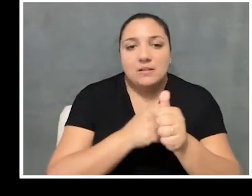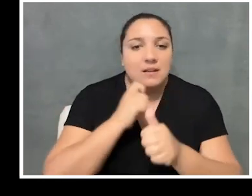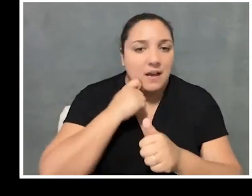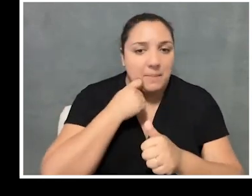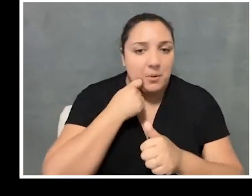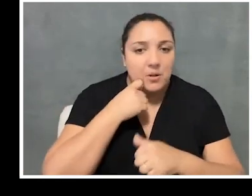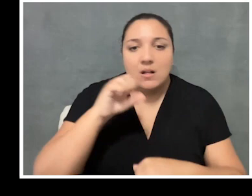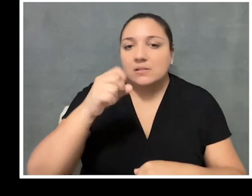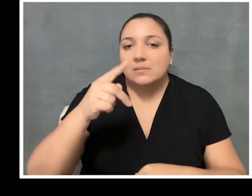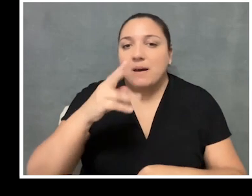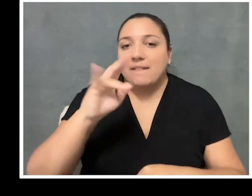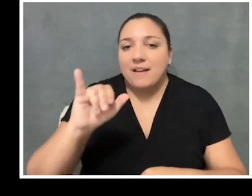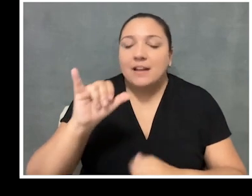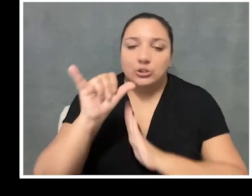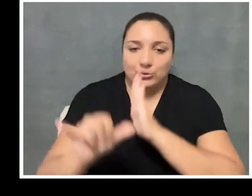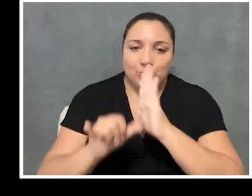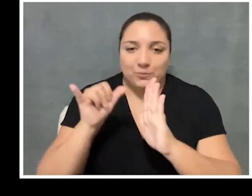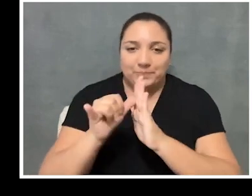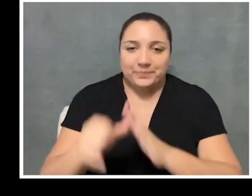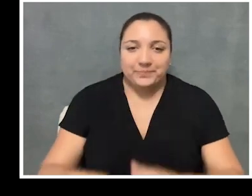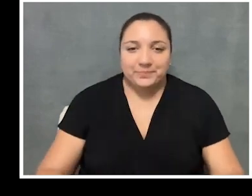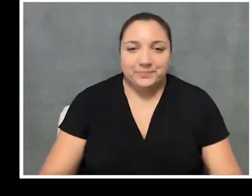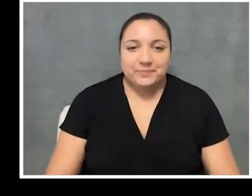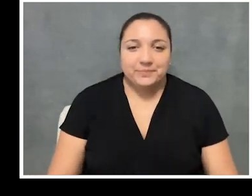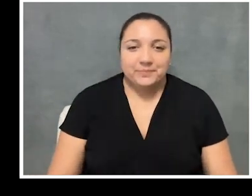follow us on Apple Podcasts, Spotify, and YouTube.